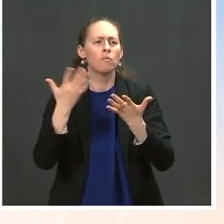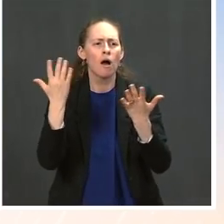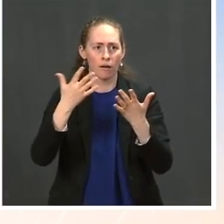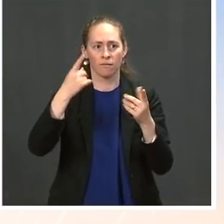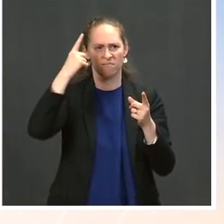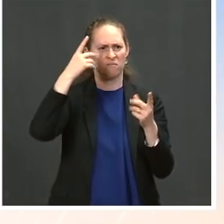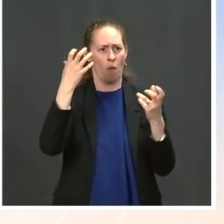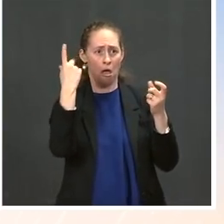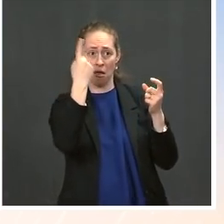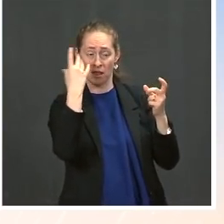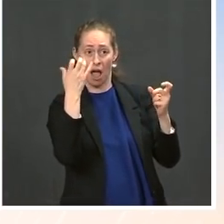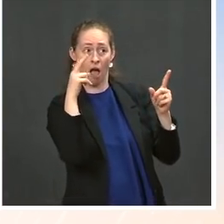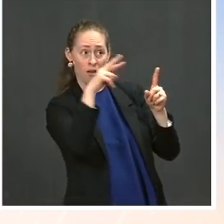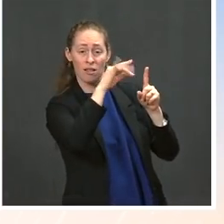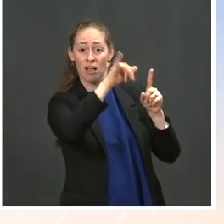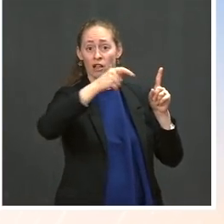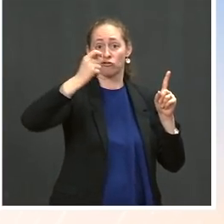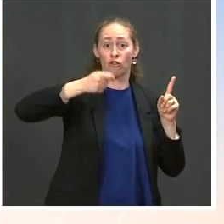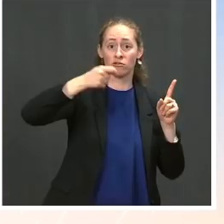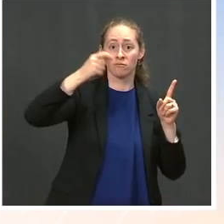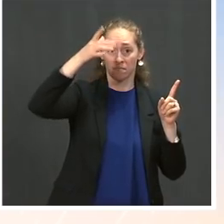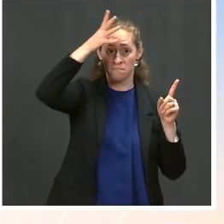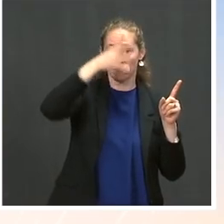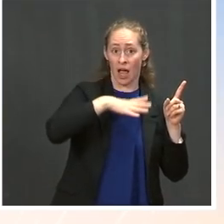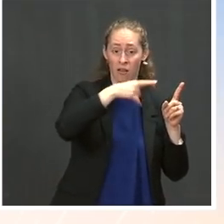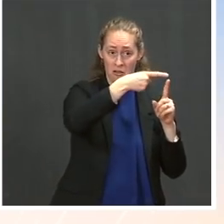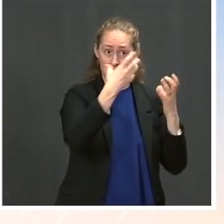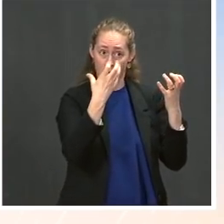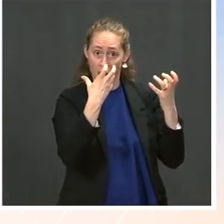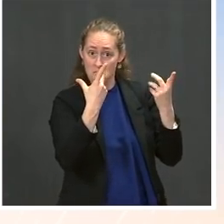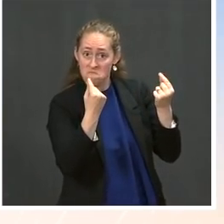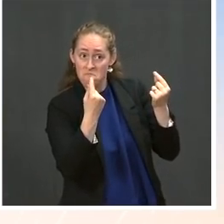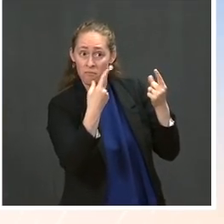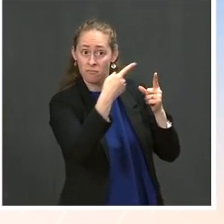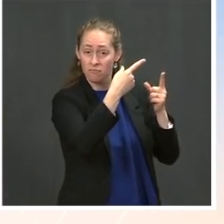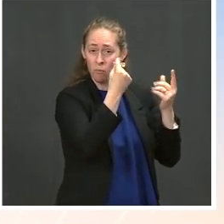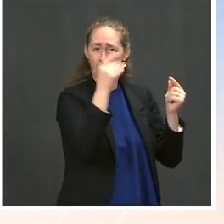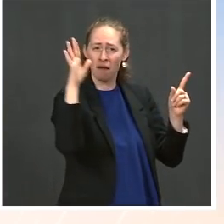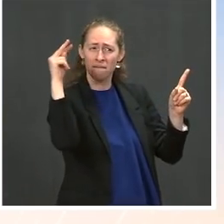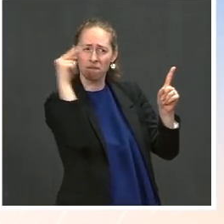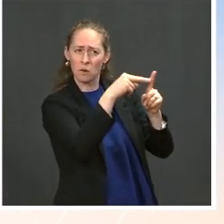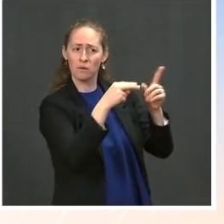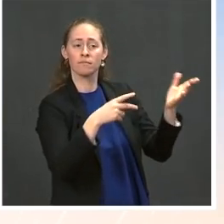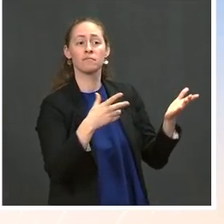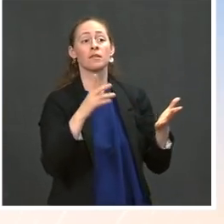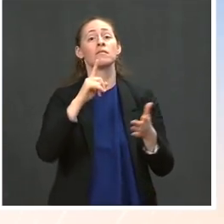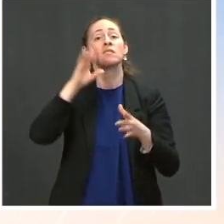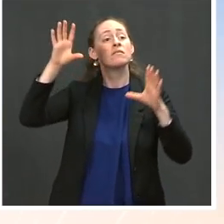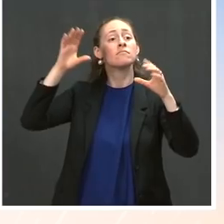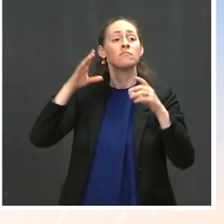Ms. Psaki: He believes that's a decision Justice Breyer will make when he decides it's time to no longer serve on the Supreme Court. The Press: So should those groups